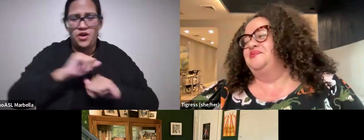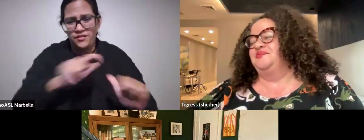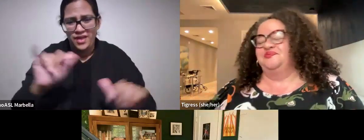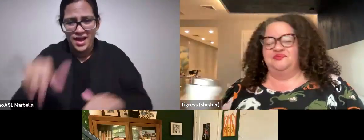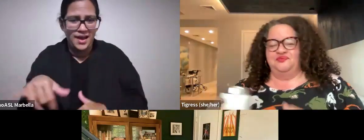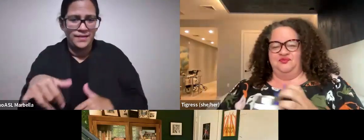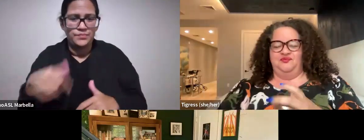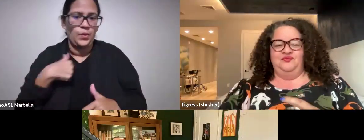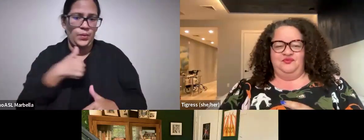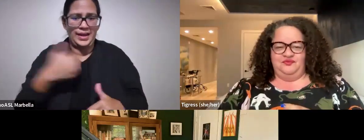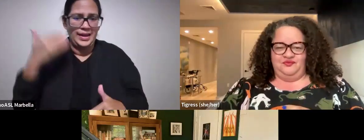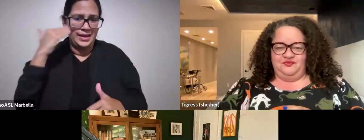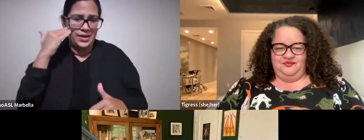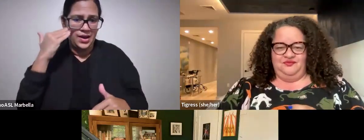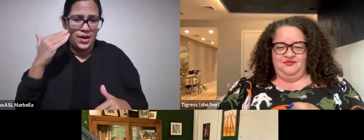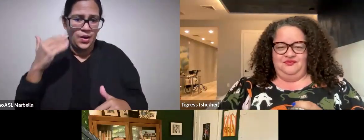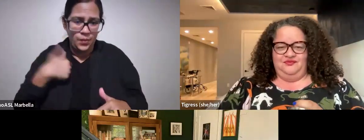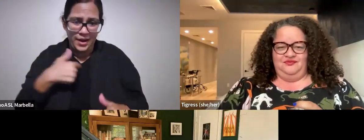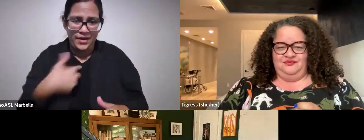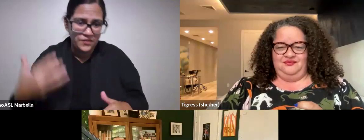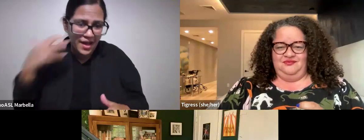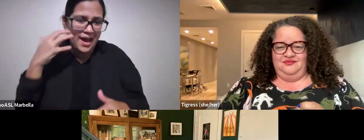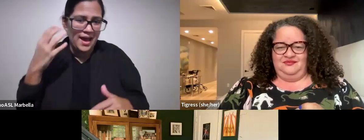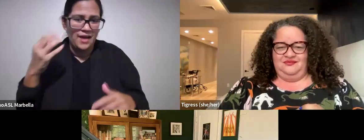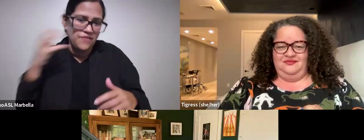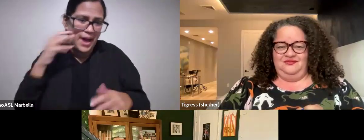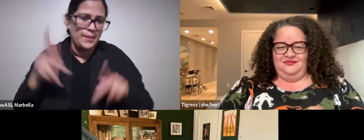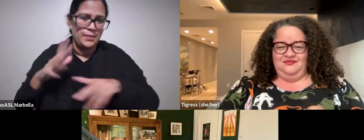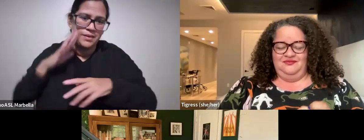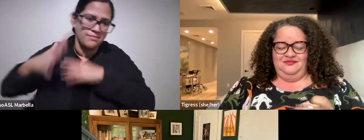we know for a fact that fat people have been around for a really long time.